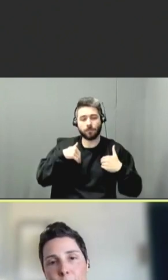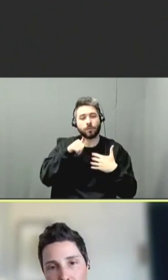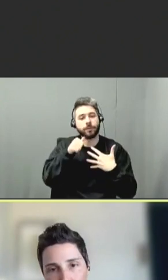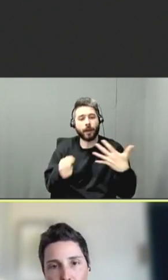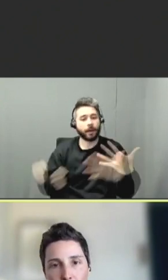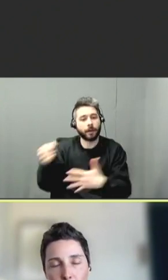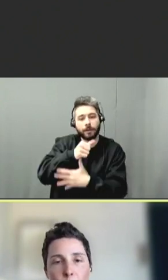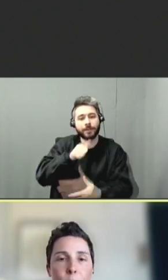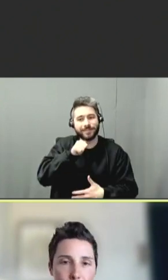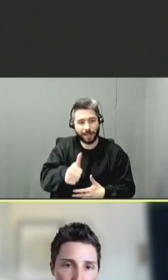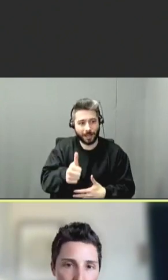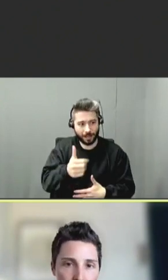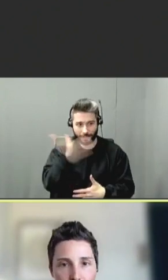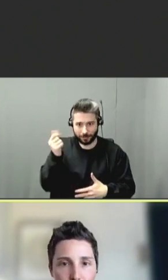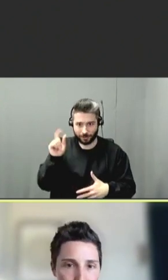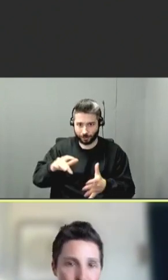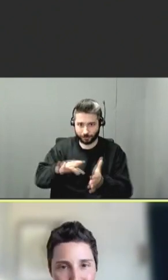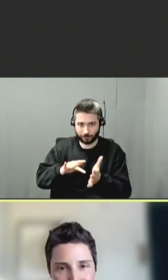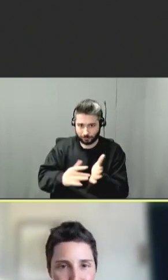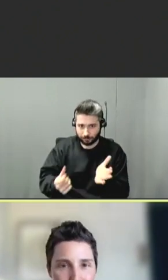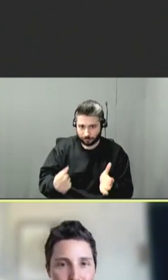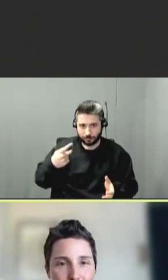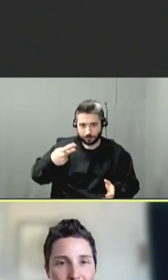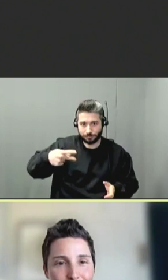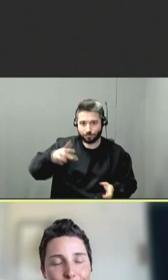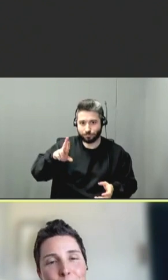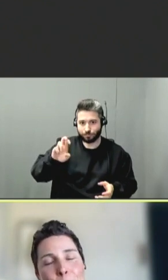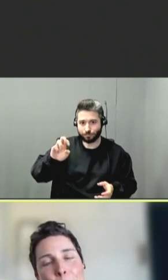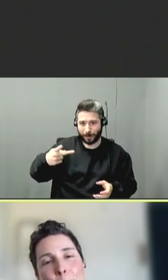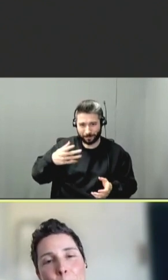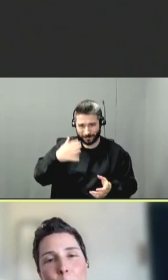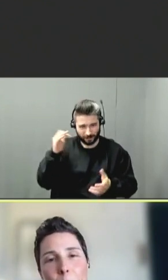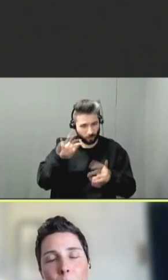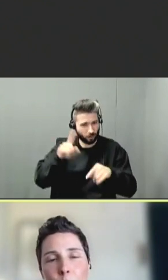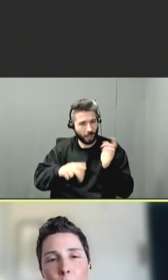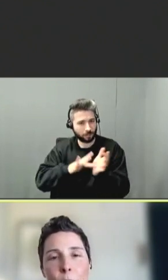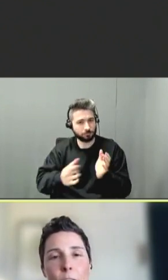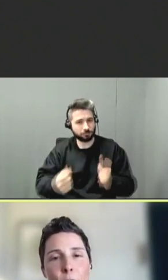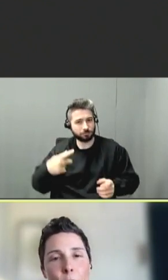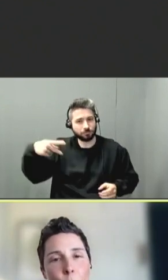they couldn't be on PrEP because you can't be on PrEP if you're HIV positive. Communication